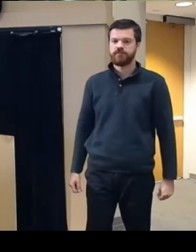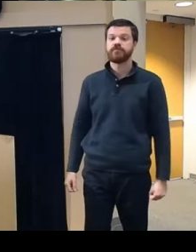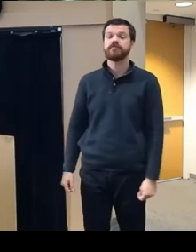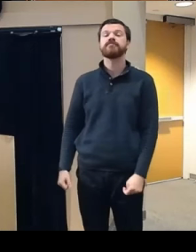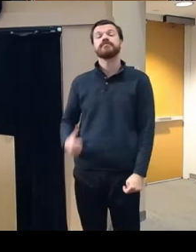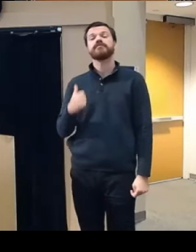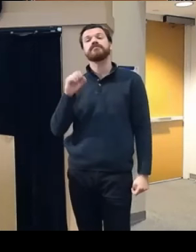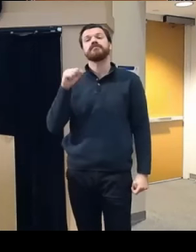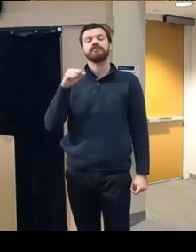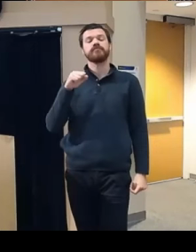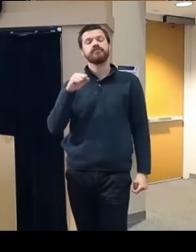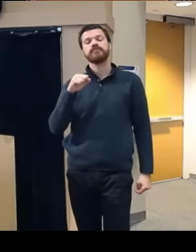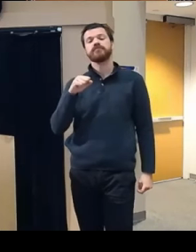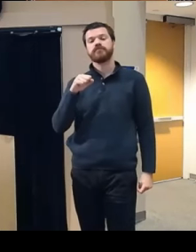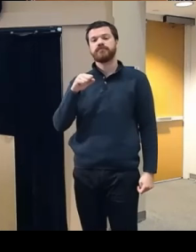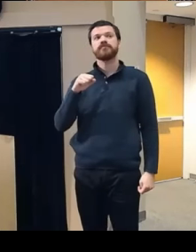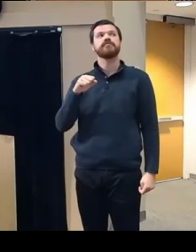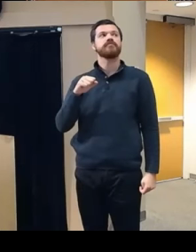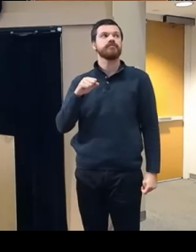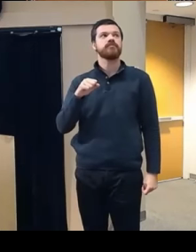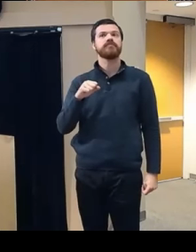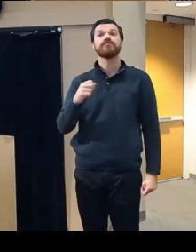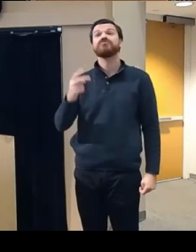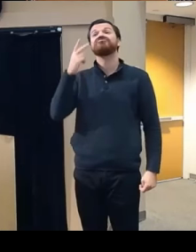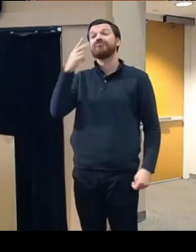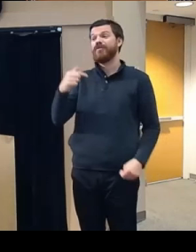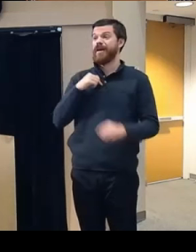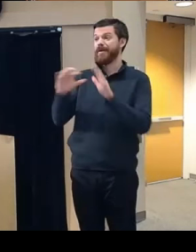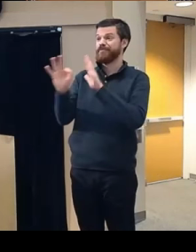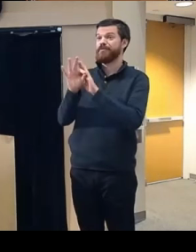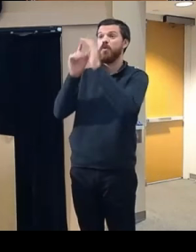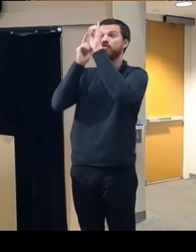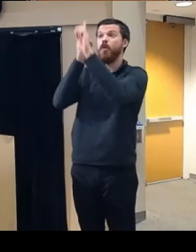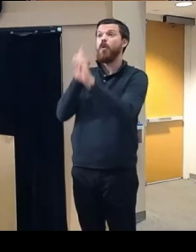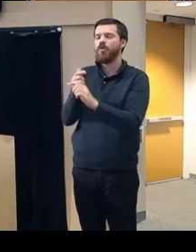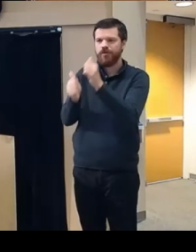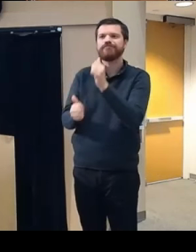yeah the nice thing about all so you saw that I selected goals that were mostly pre-filled and